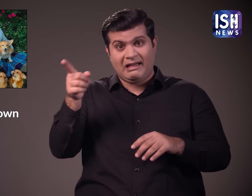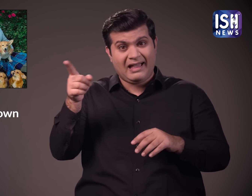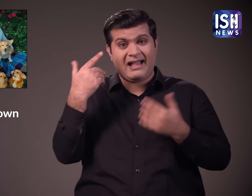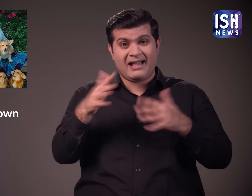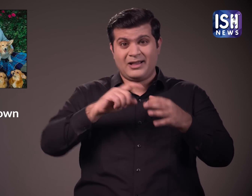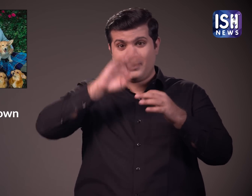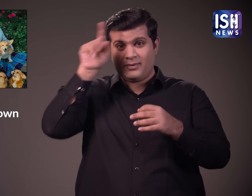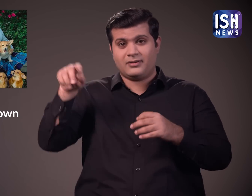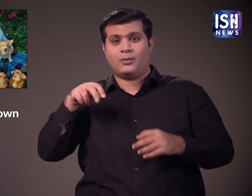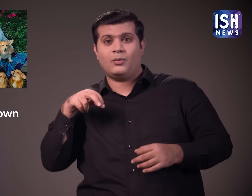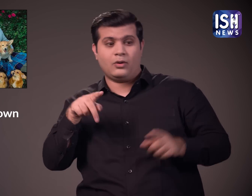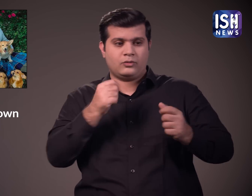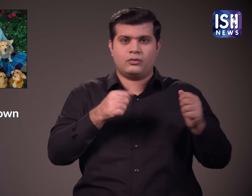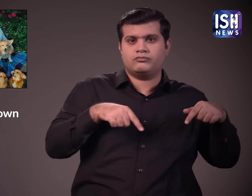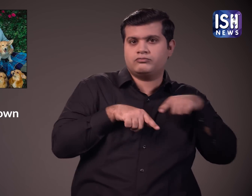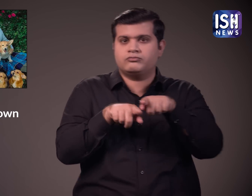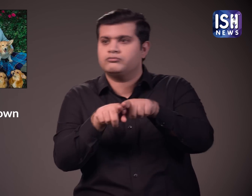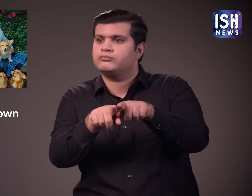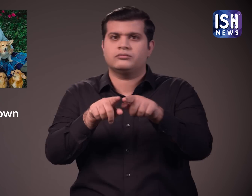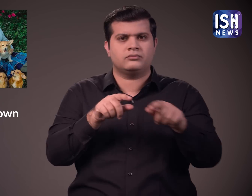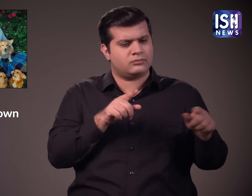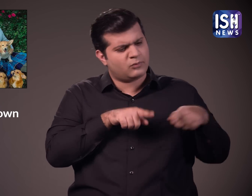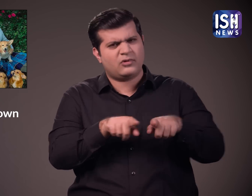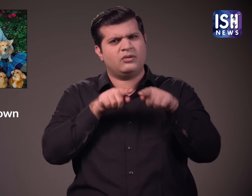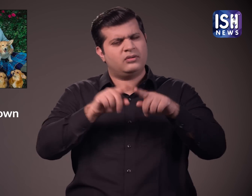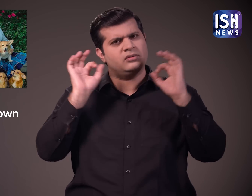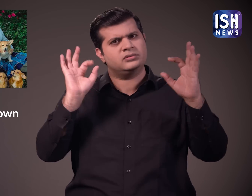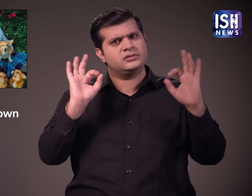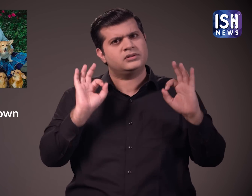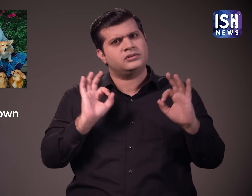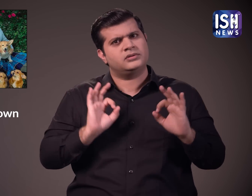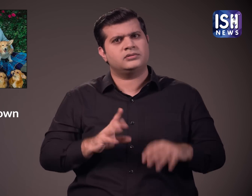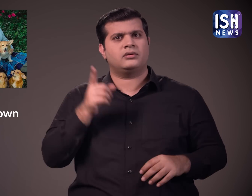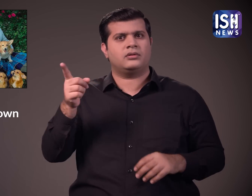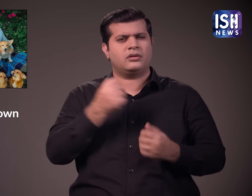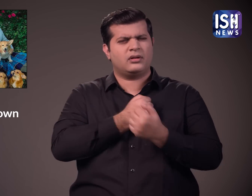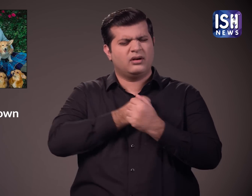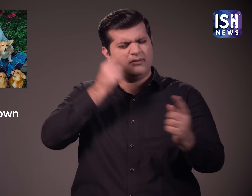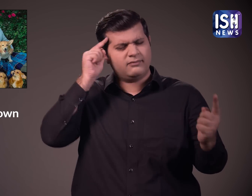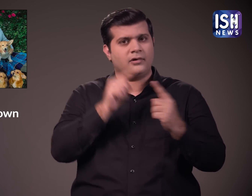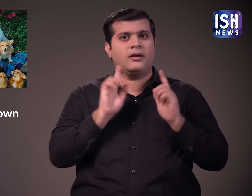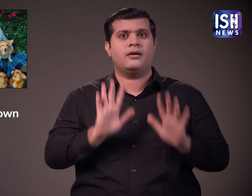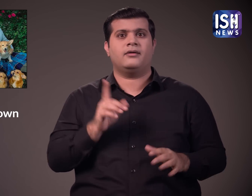She loved dogs so much that her dog accompanied her almost everywhere.